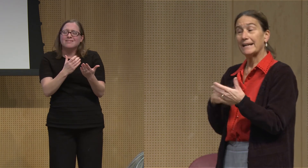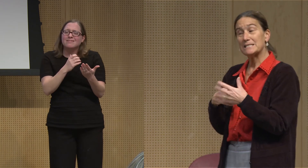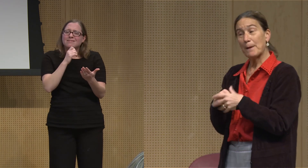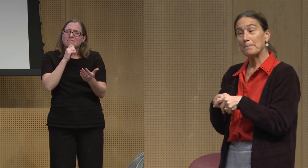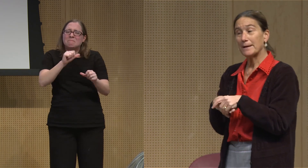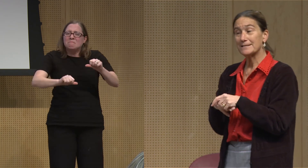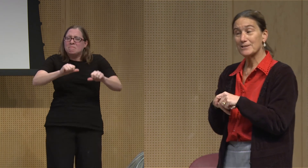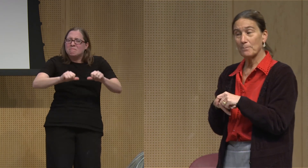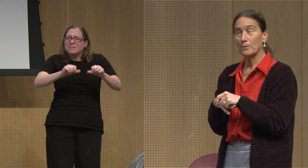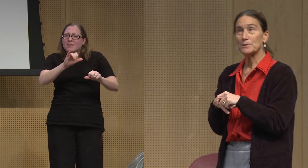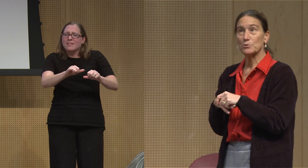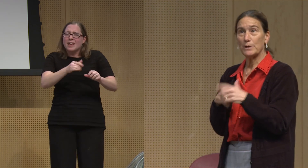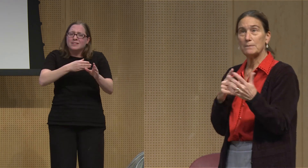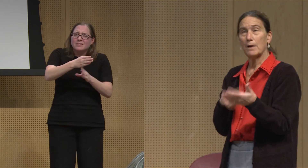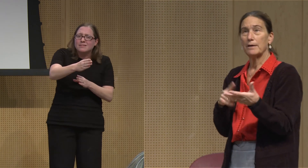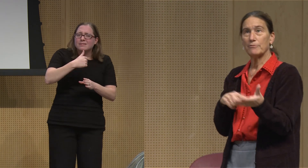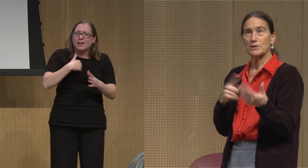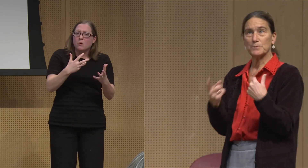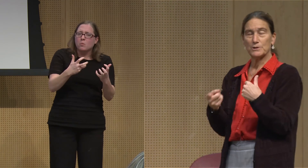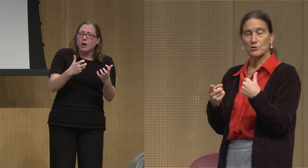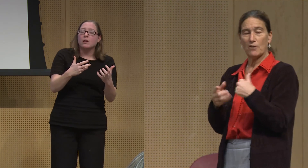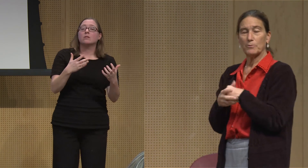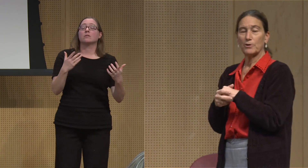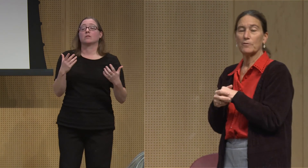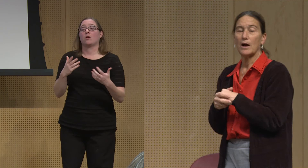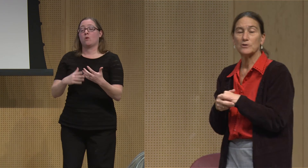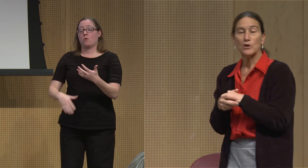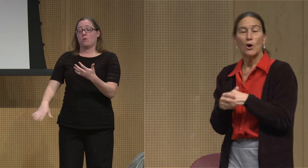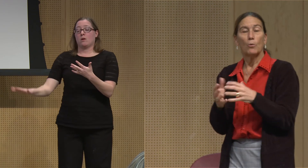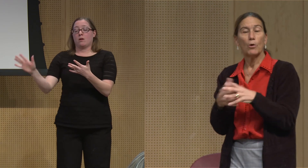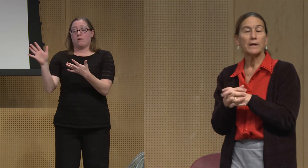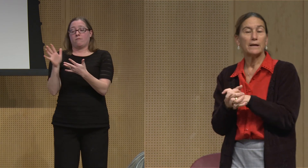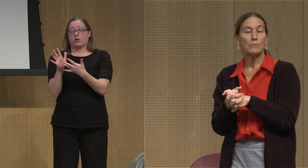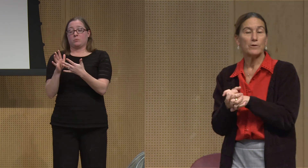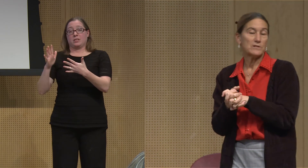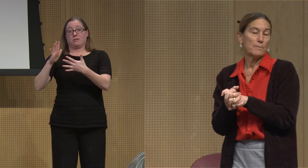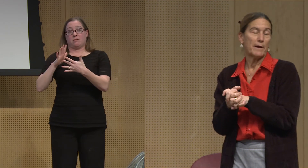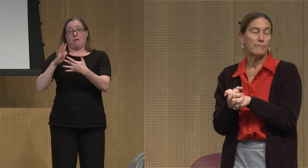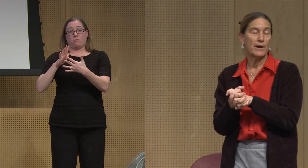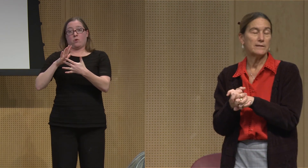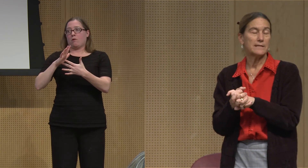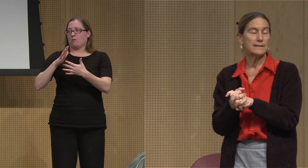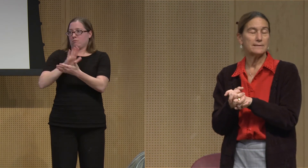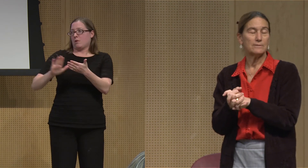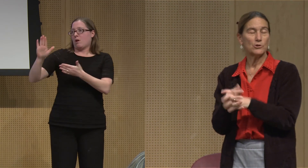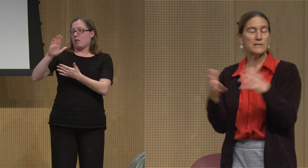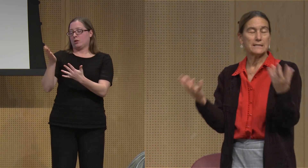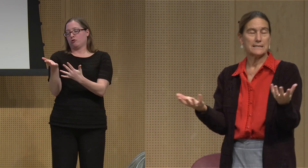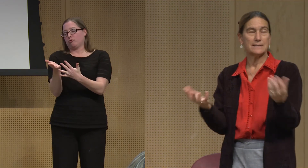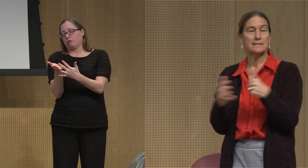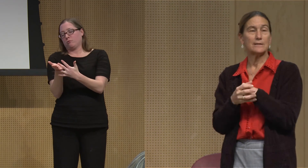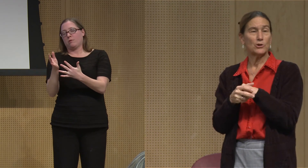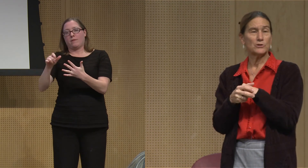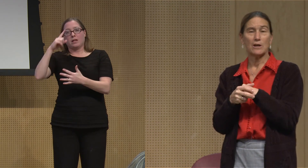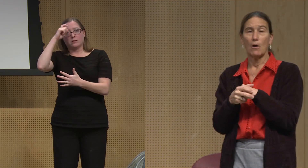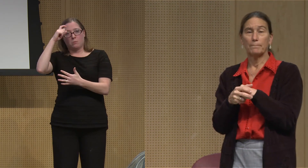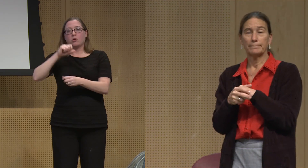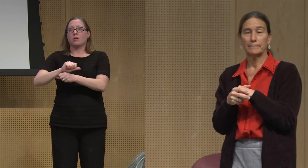AND I SPENT MY SUMMER BETWEEN MY FRESHMAN AND SOPHOMORE YEAR OF COLLEGE WORKING WITH SOME OF MY FRIENDS AS NURSING ASSISTANTS IN A NURSING HOME.